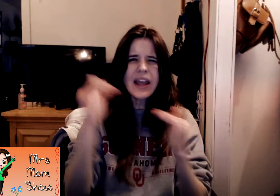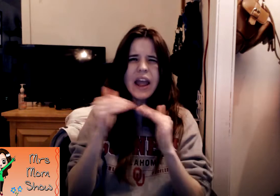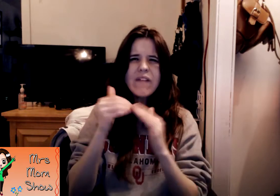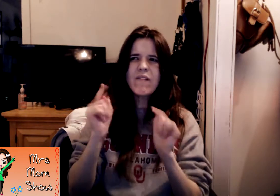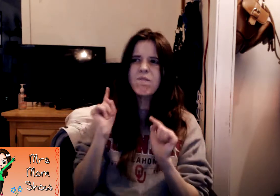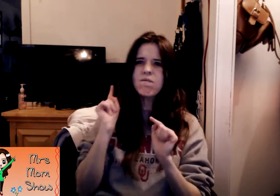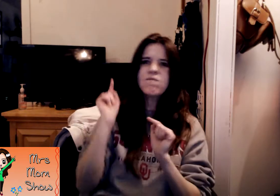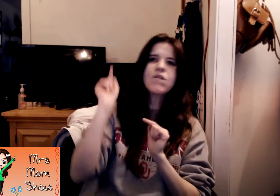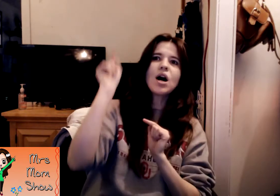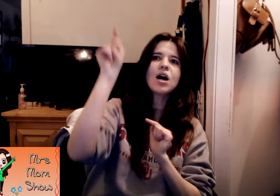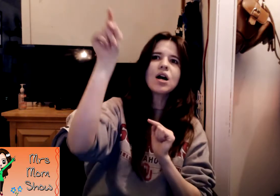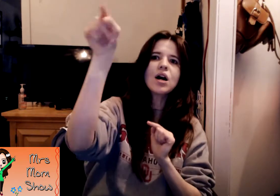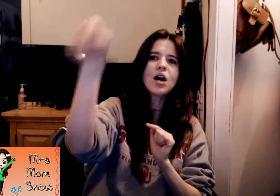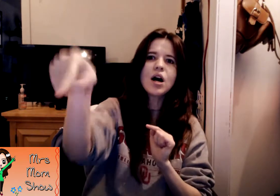even if it's too far -